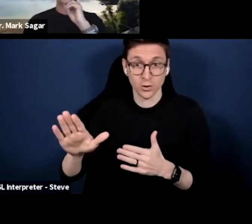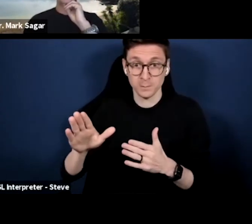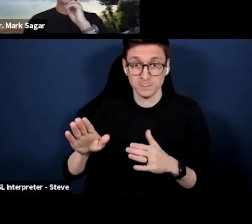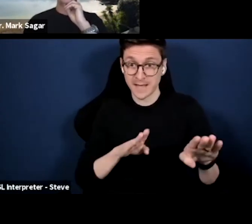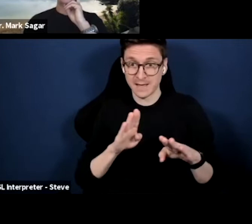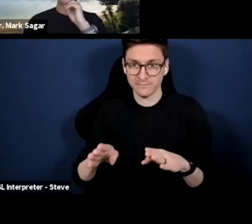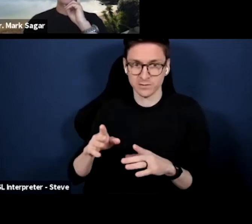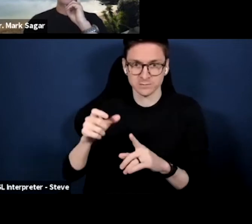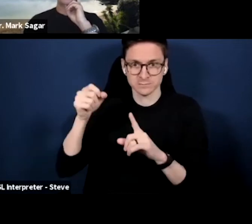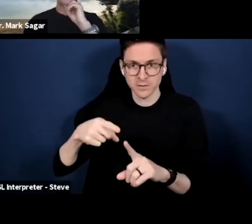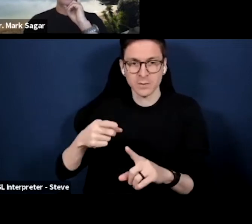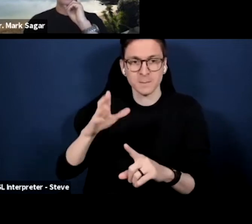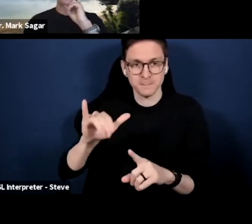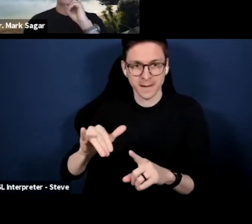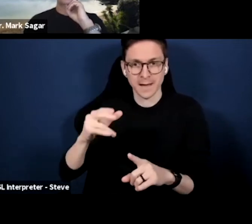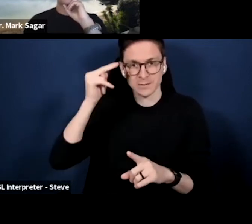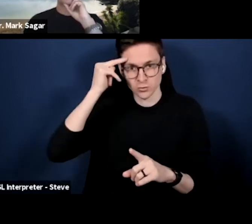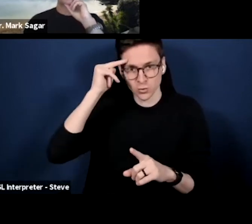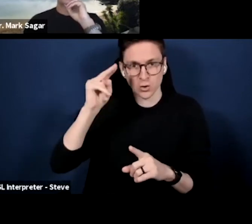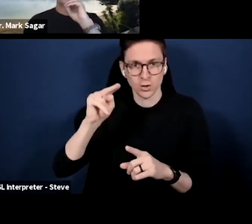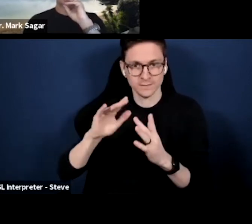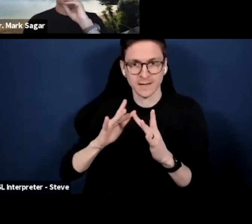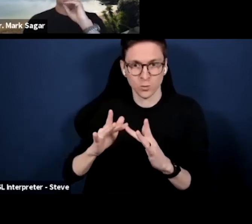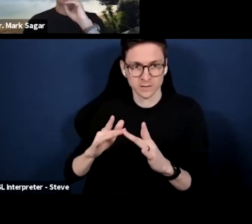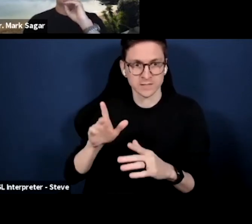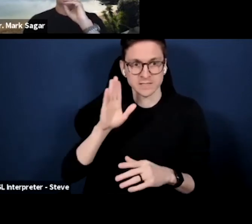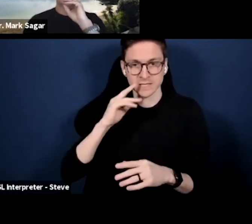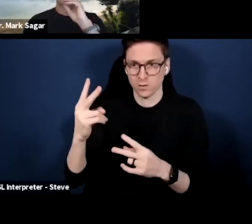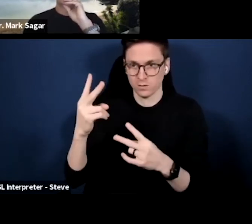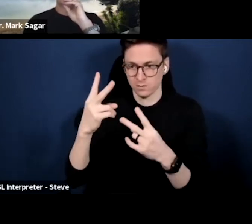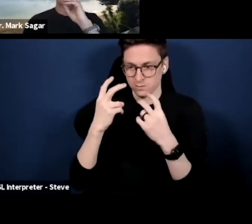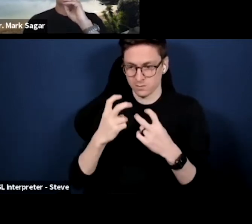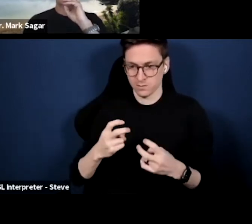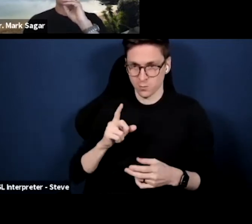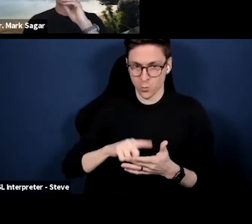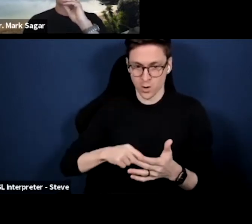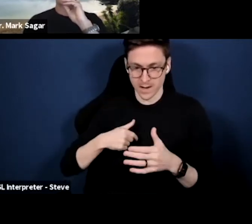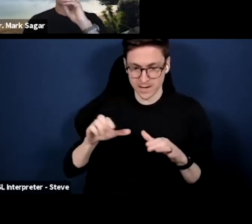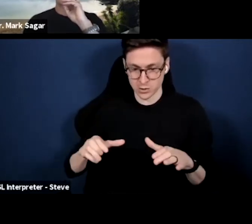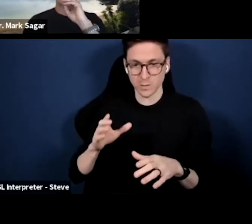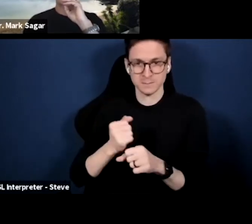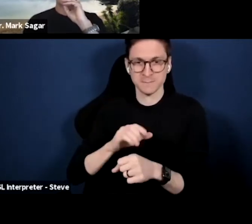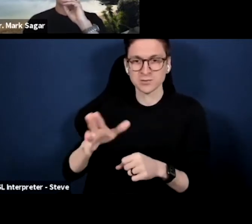watches and listens to what i do and makes her own decisions in real time about how to respond